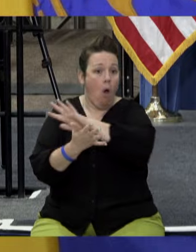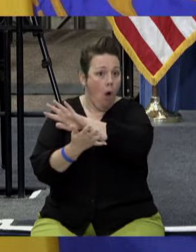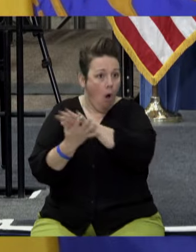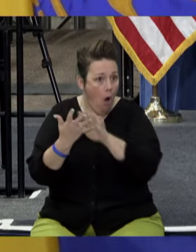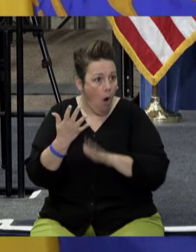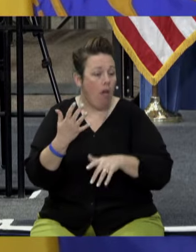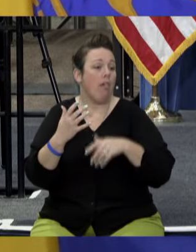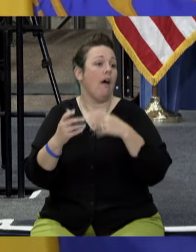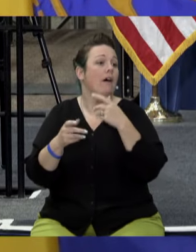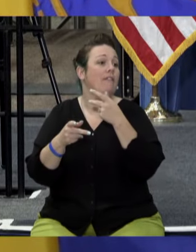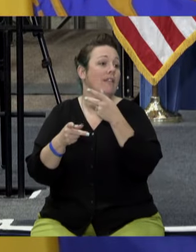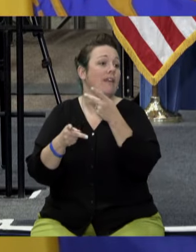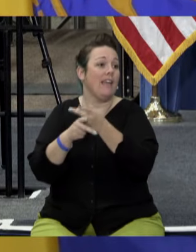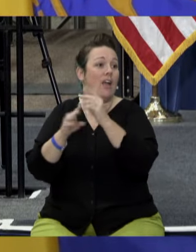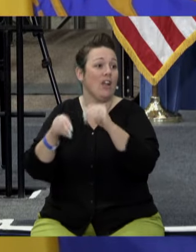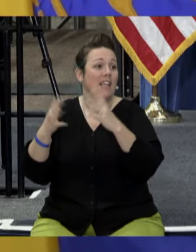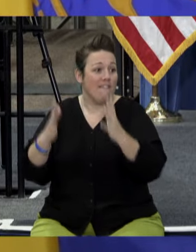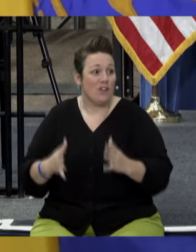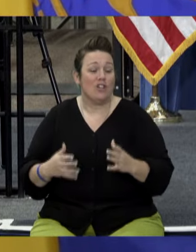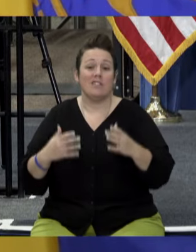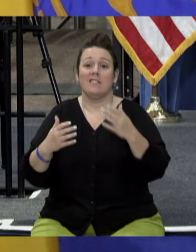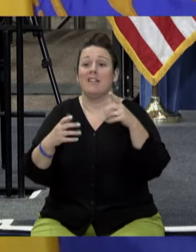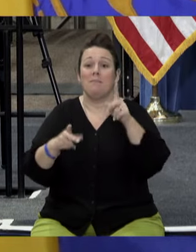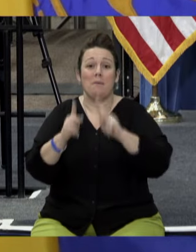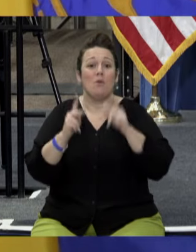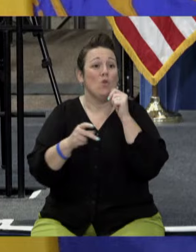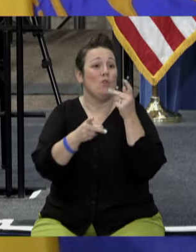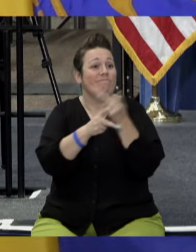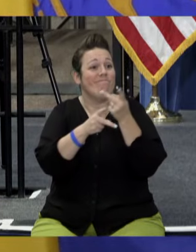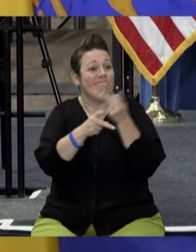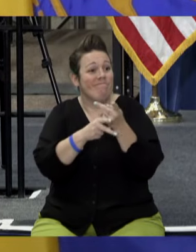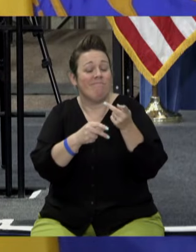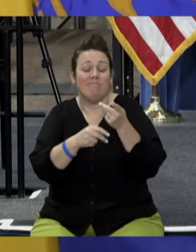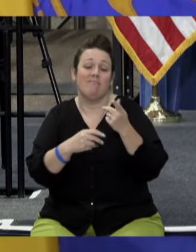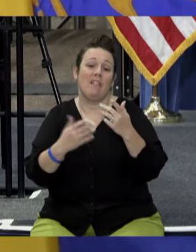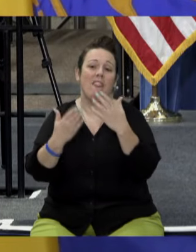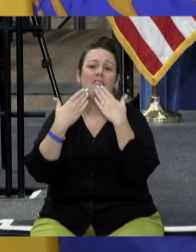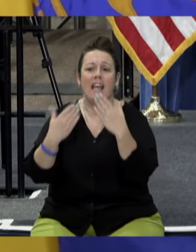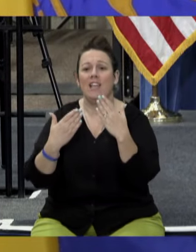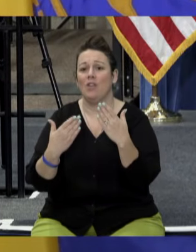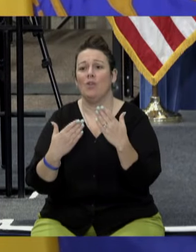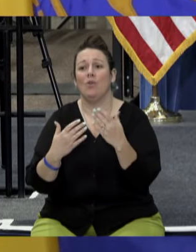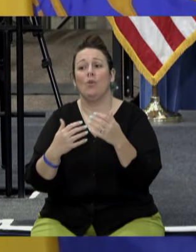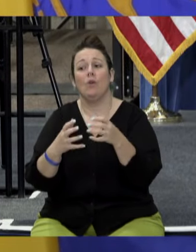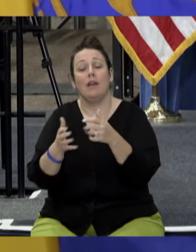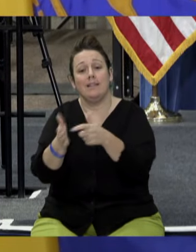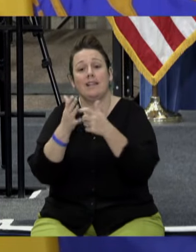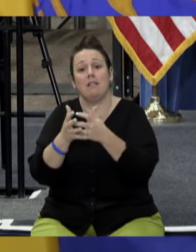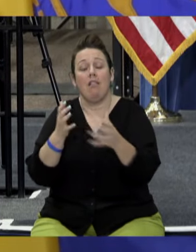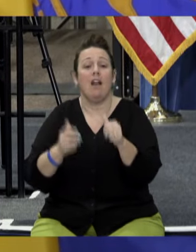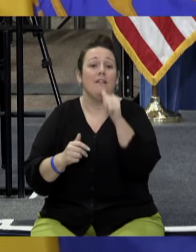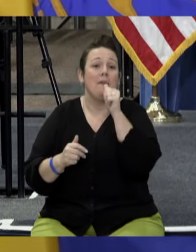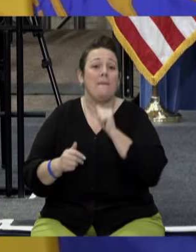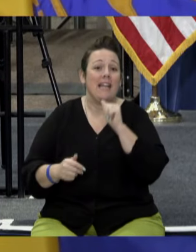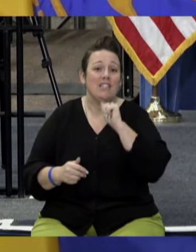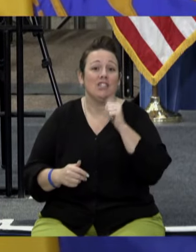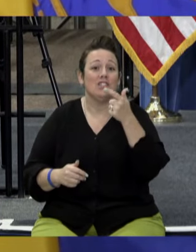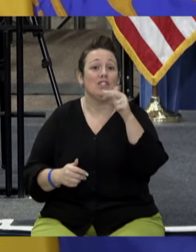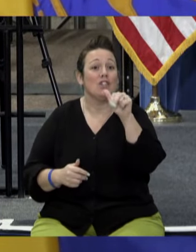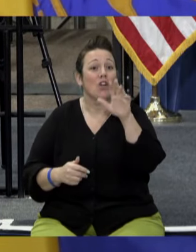a giant thank you from me. It's takes a lot of patience, grace, and love, mostly love, I think,